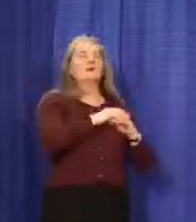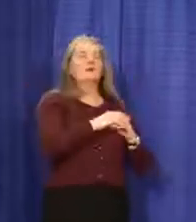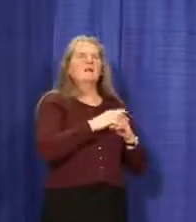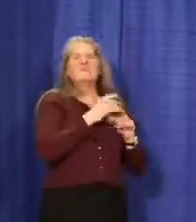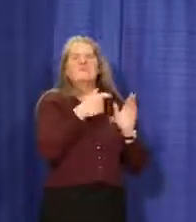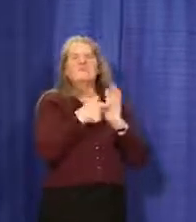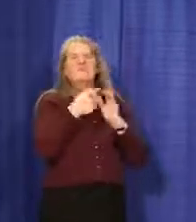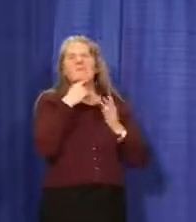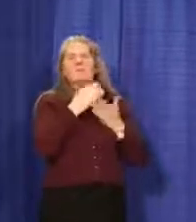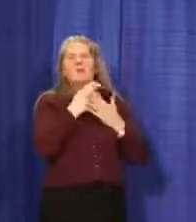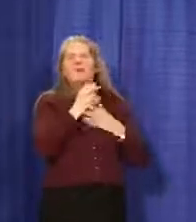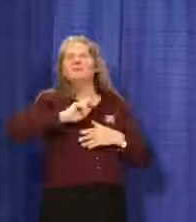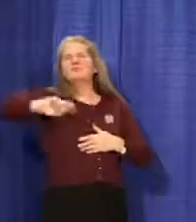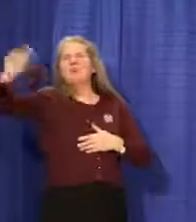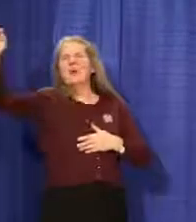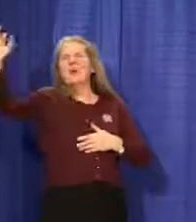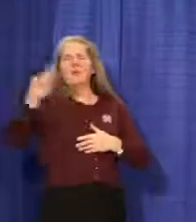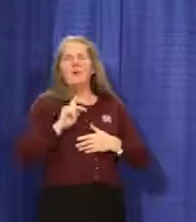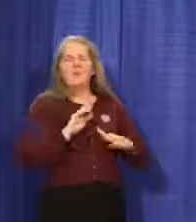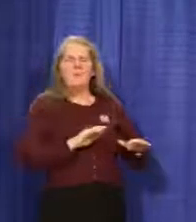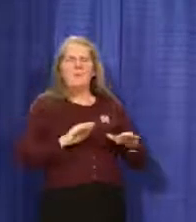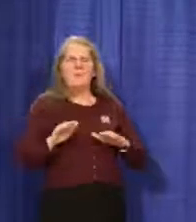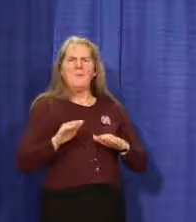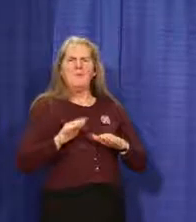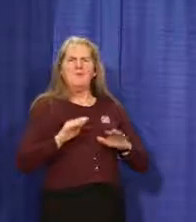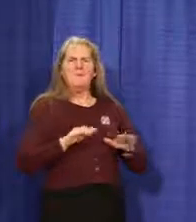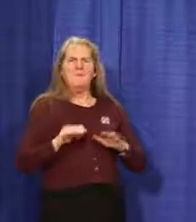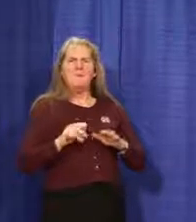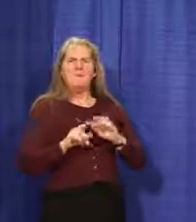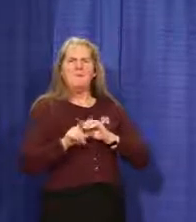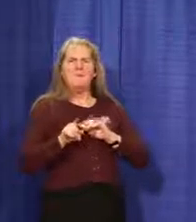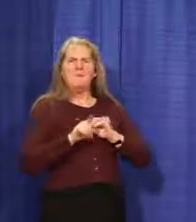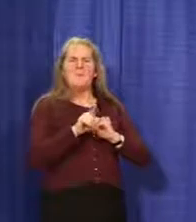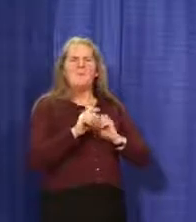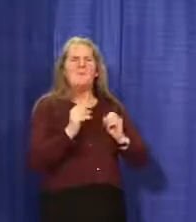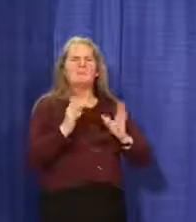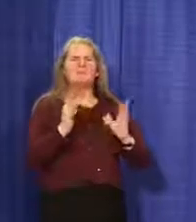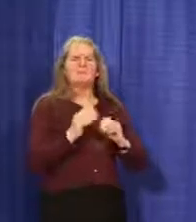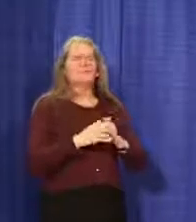instance. But to be carefully self-monitoring.